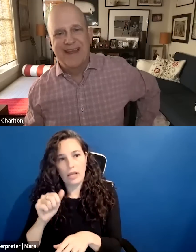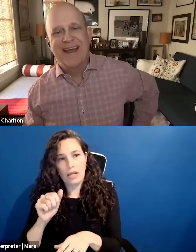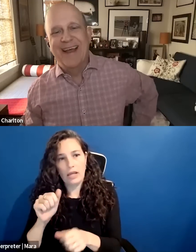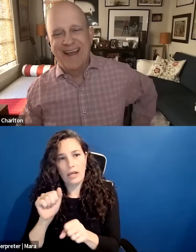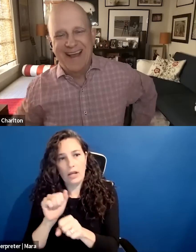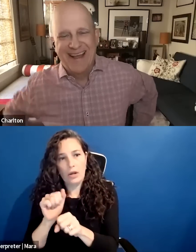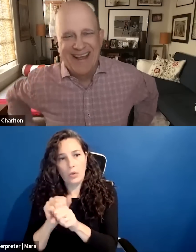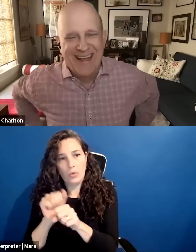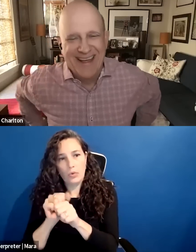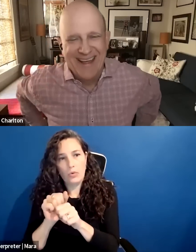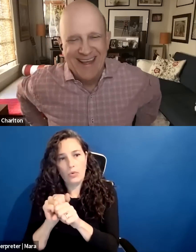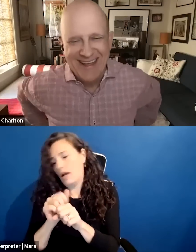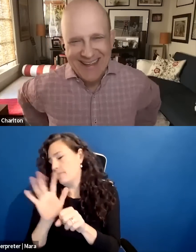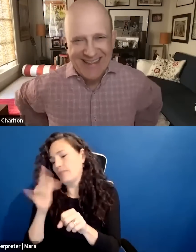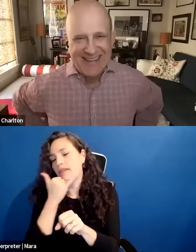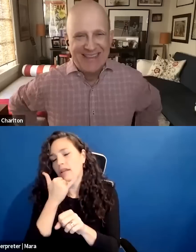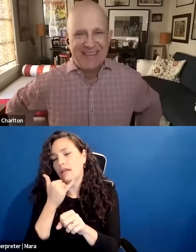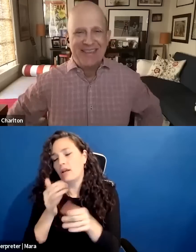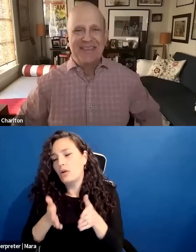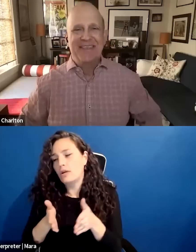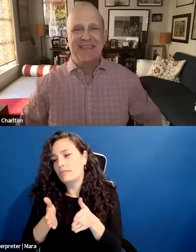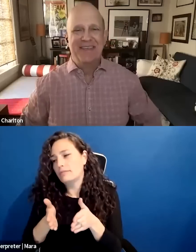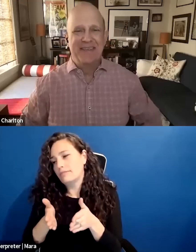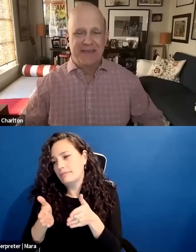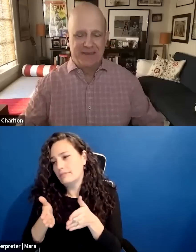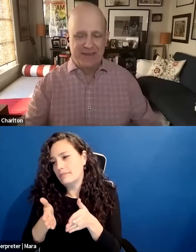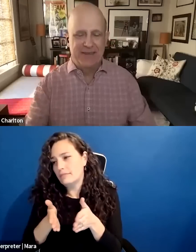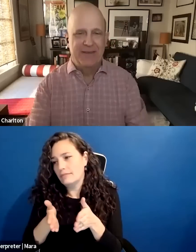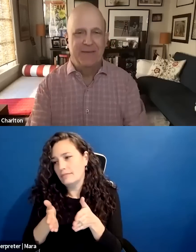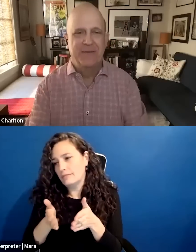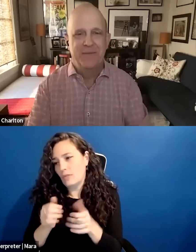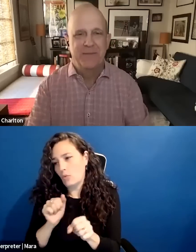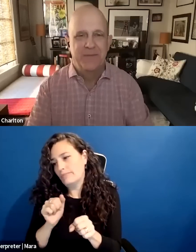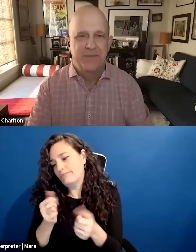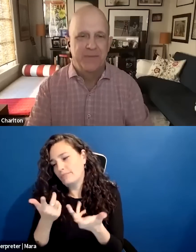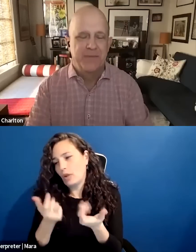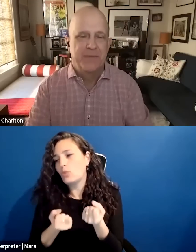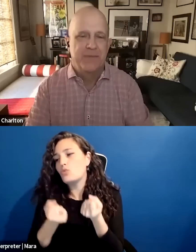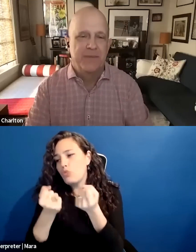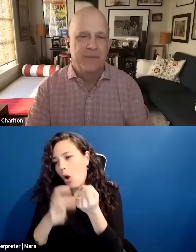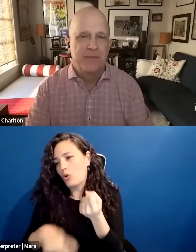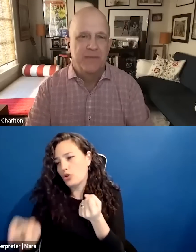So, you know, like that shows a different type of relationship and something else an actor might have,